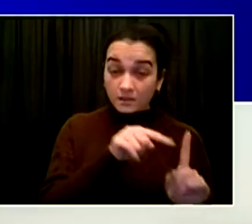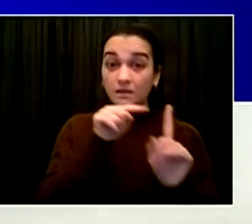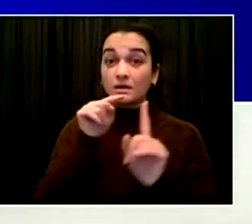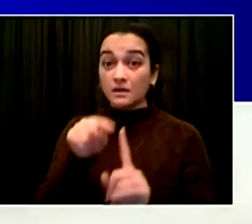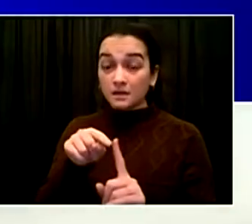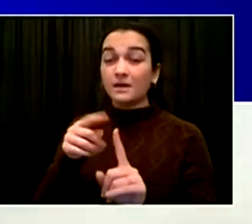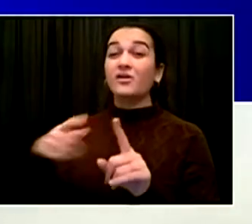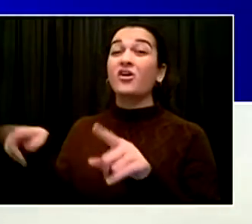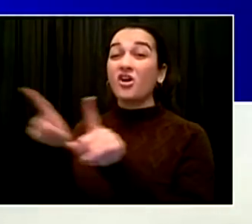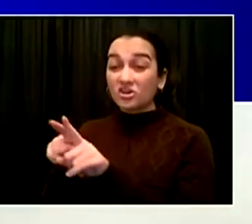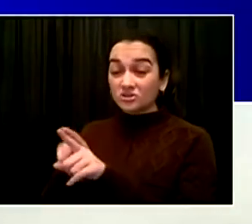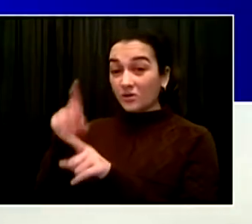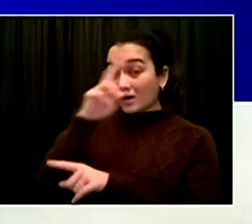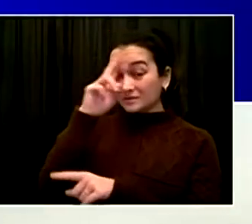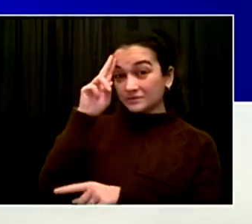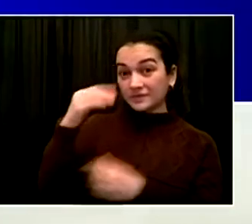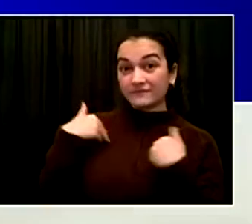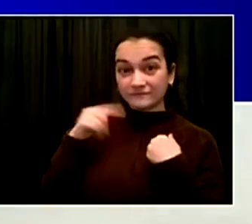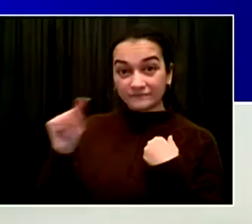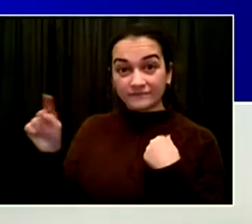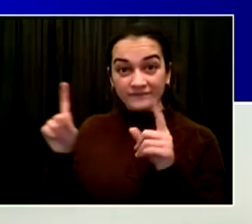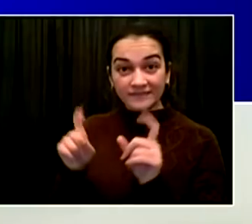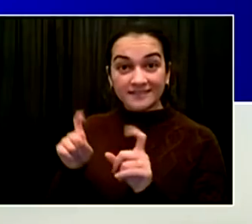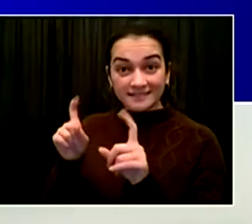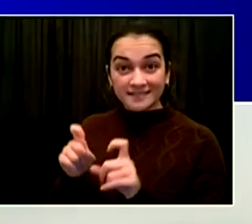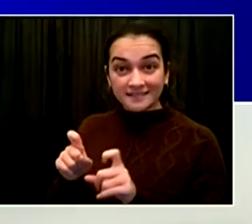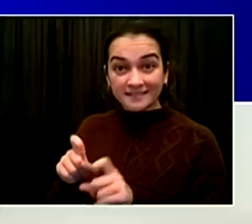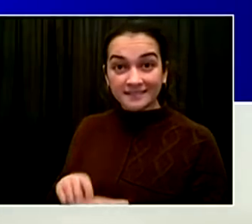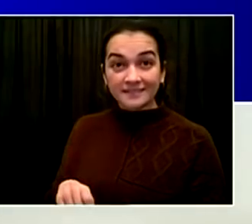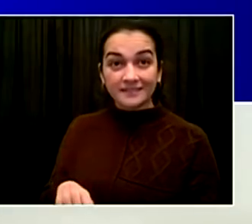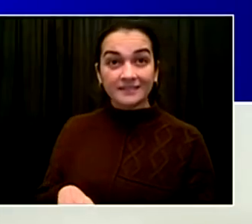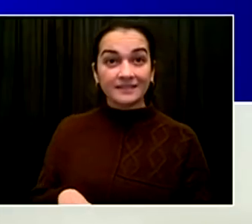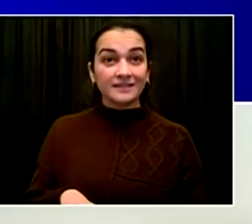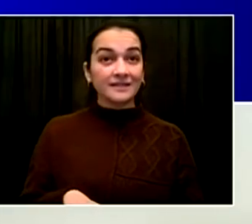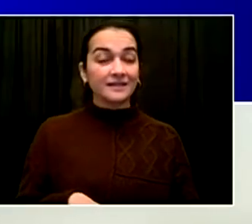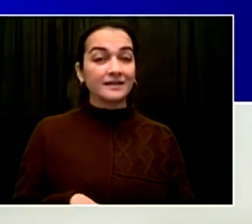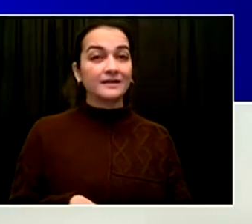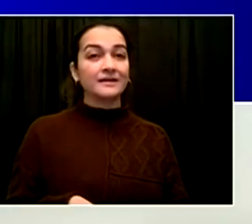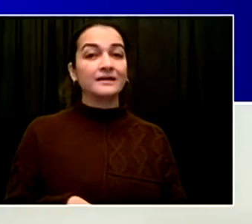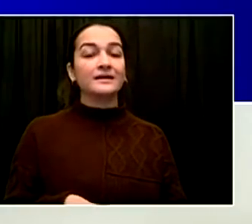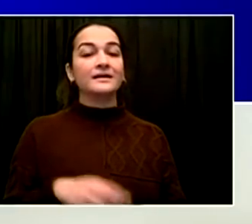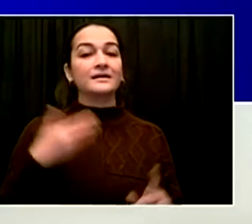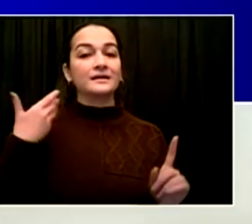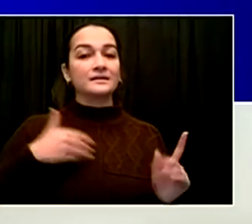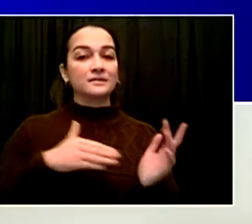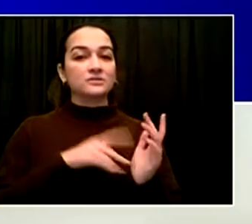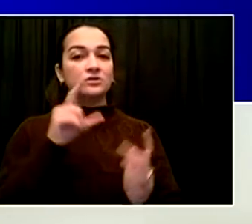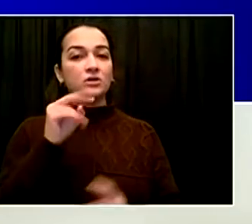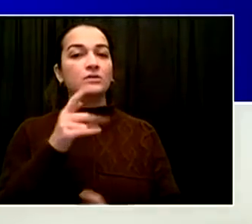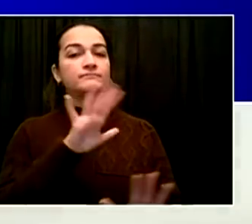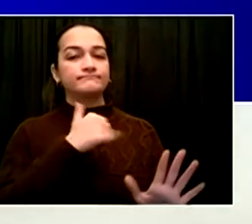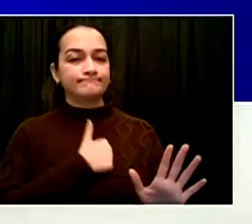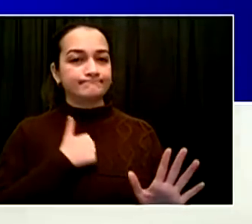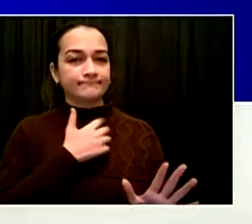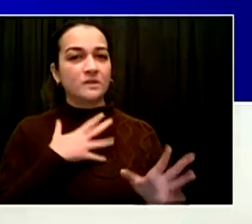AND JUST TO CLARIFY, THE OWNED WHICH THERE IS THE HEALTH AND